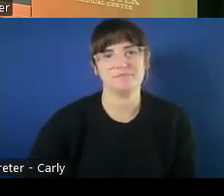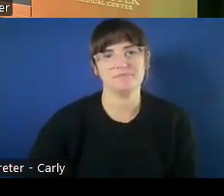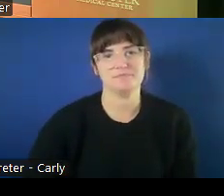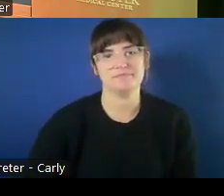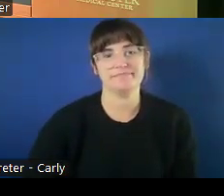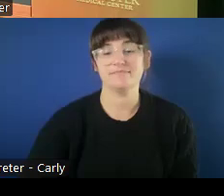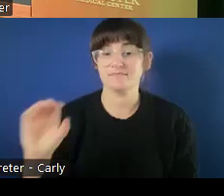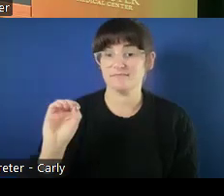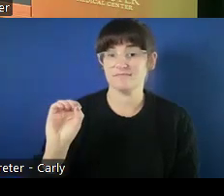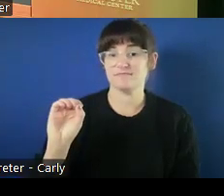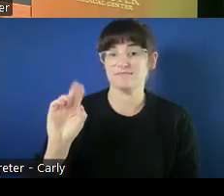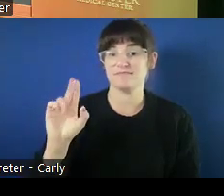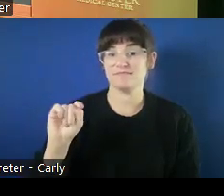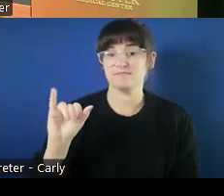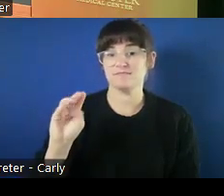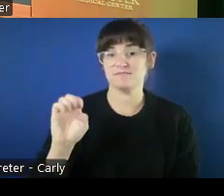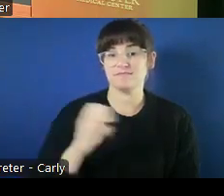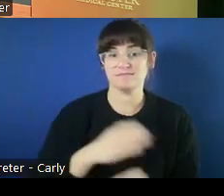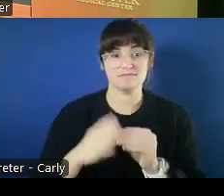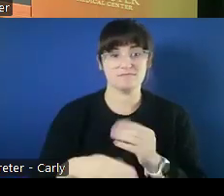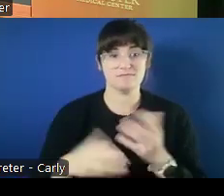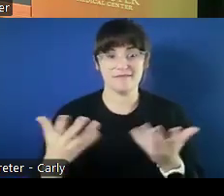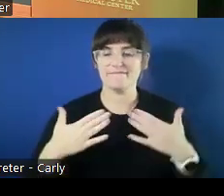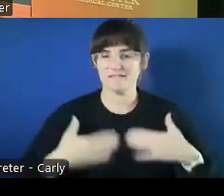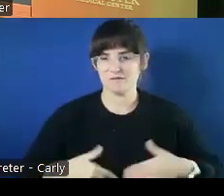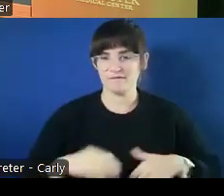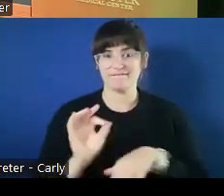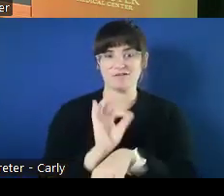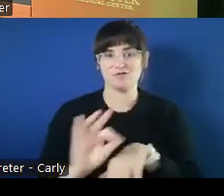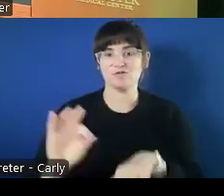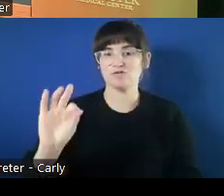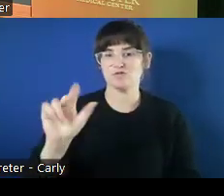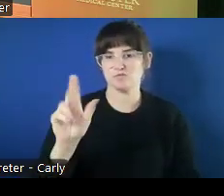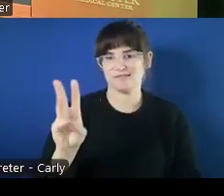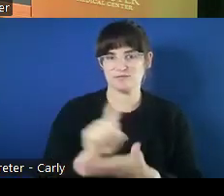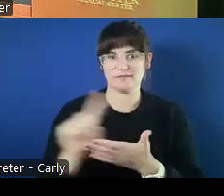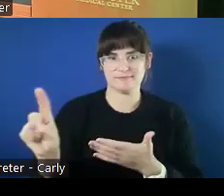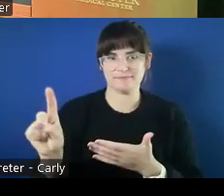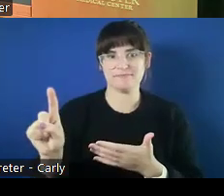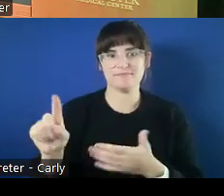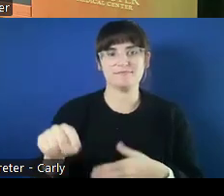primary outcome was the was physical function um at 26 weeks and so we did not successfully